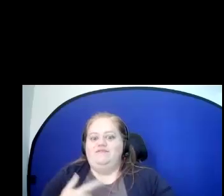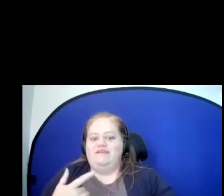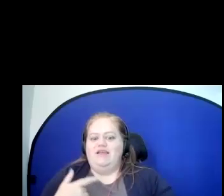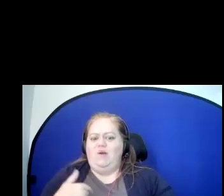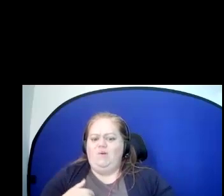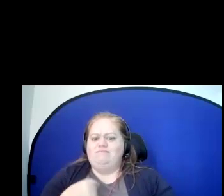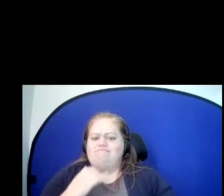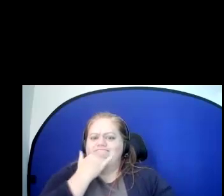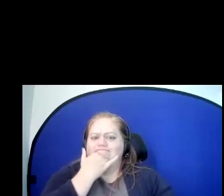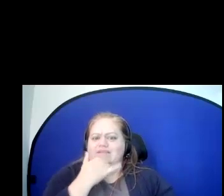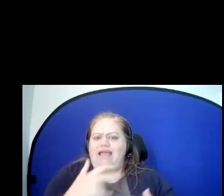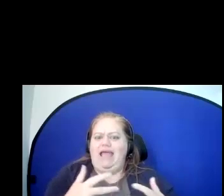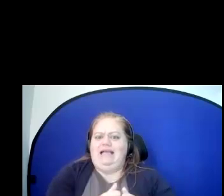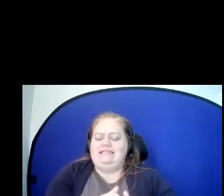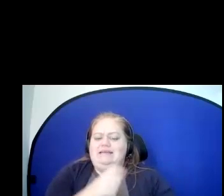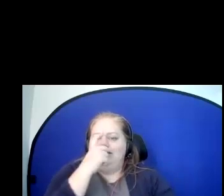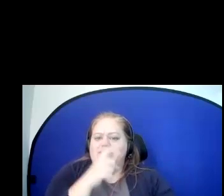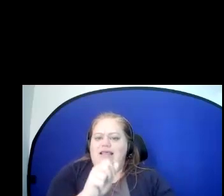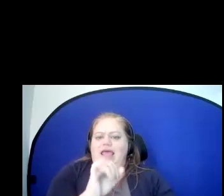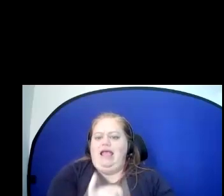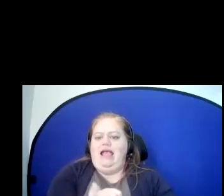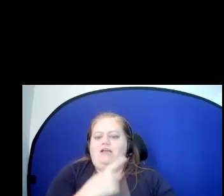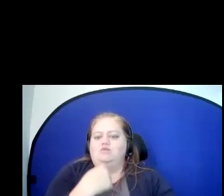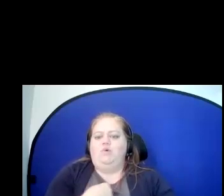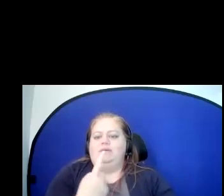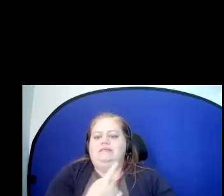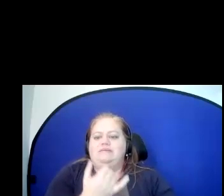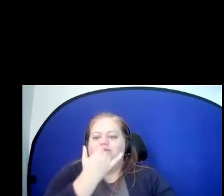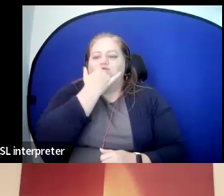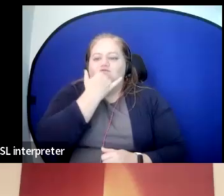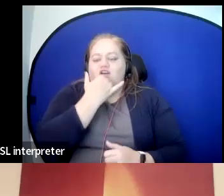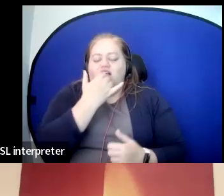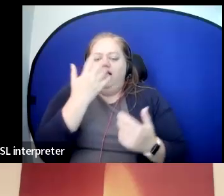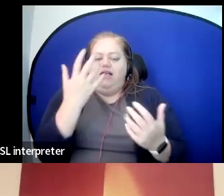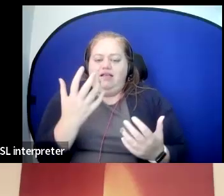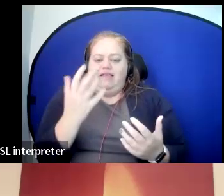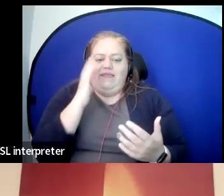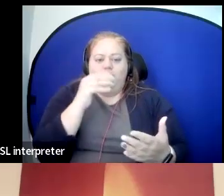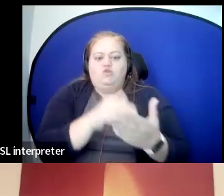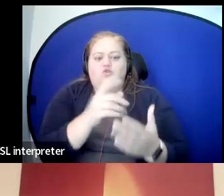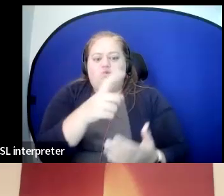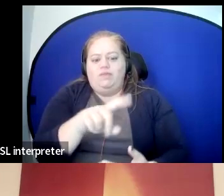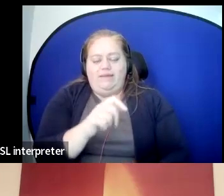because the AI told me something inaccurate. That's not true.